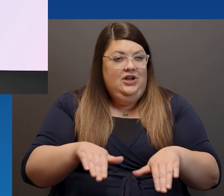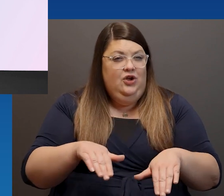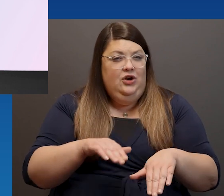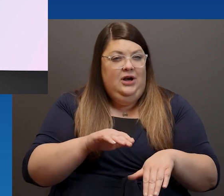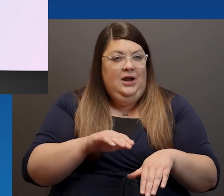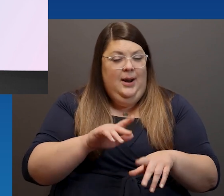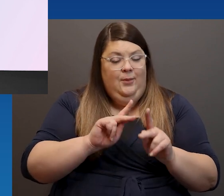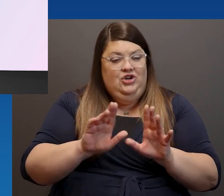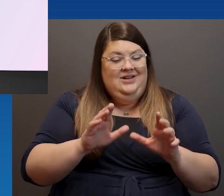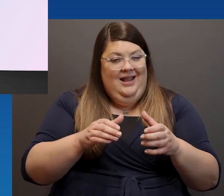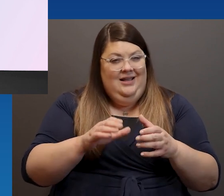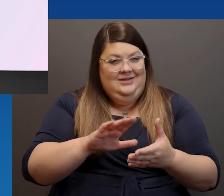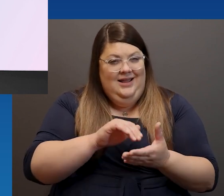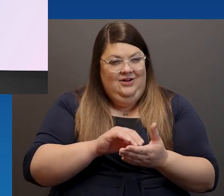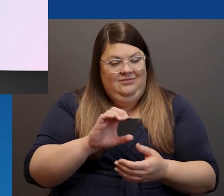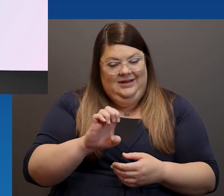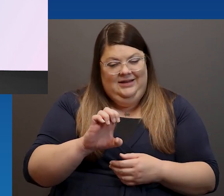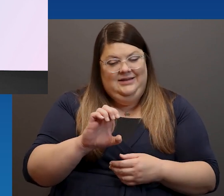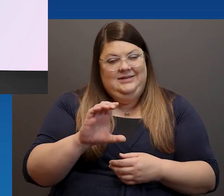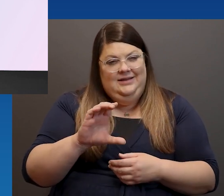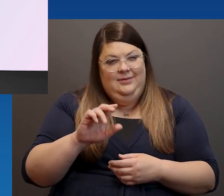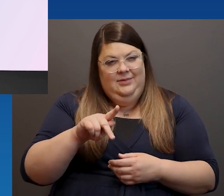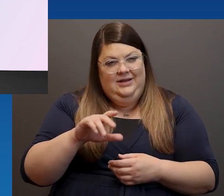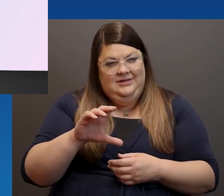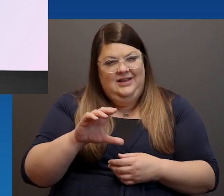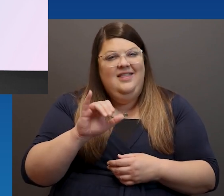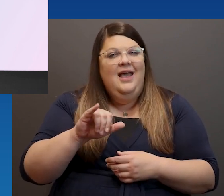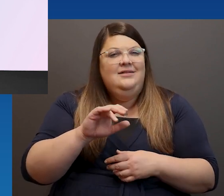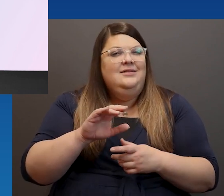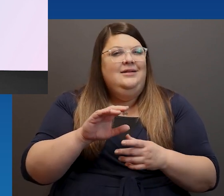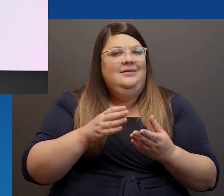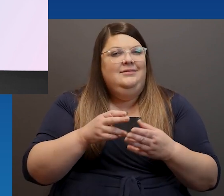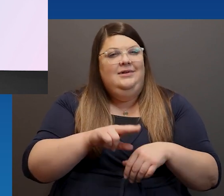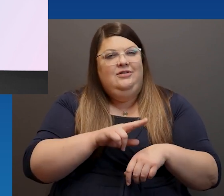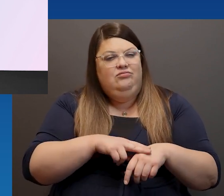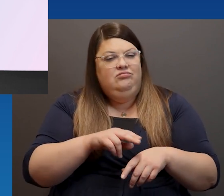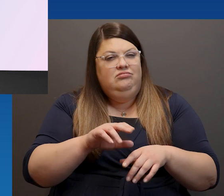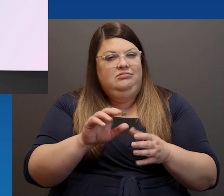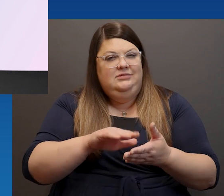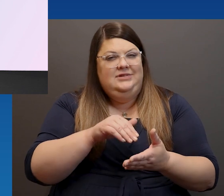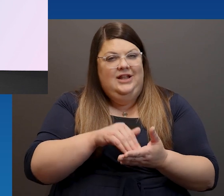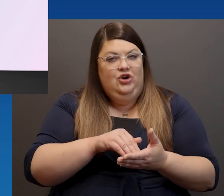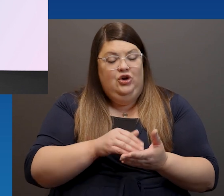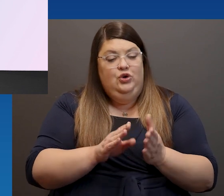or ECPC, a national center which has developed an evidence-based framework for developing